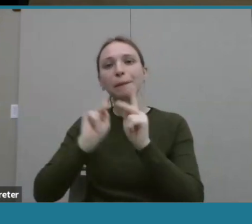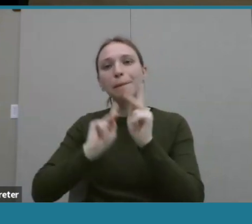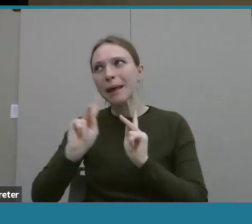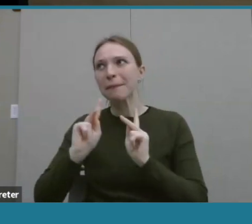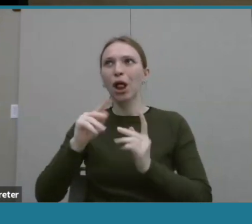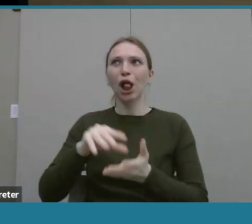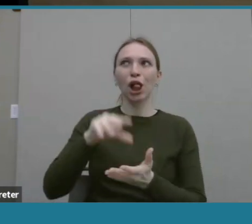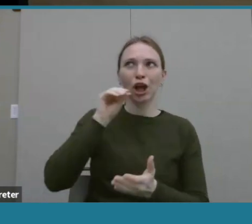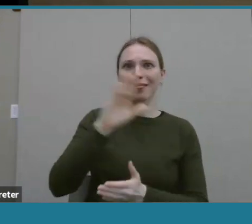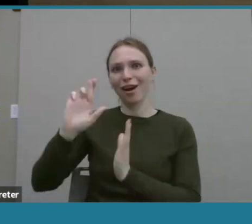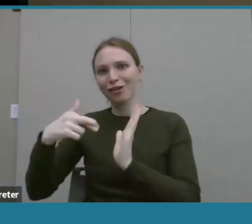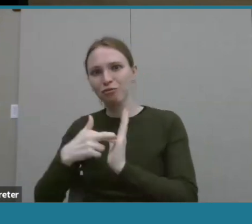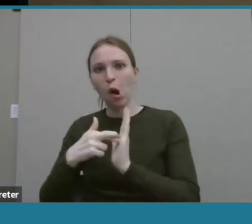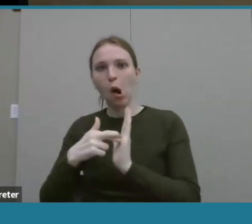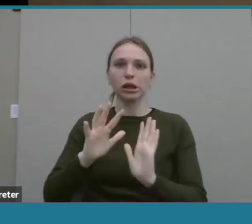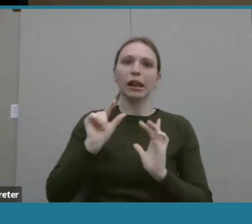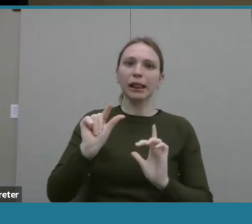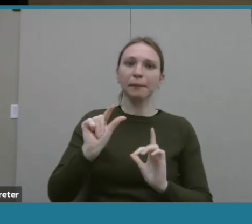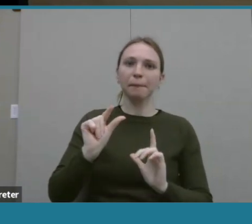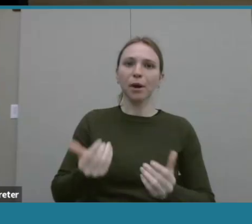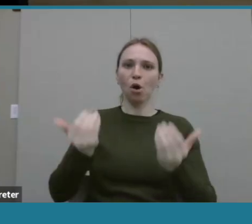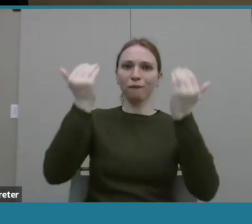and learning how to work with the group took patience.